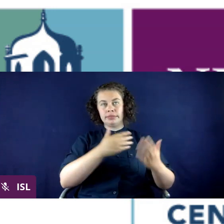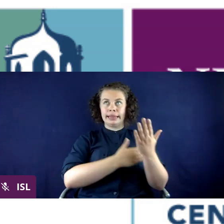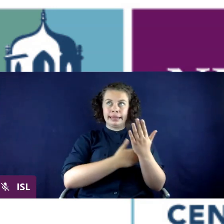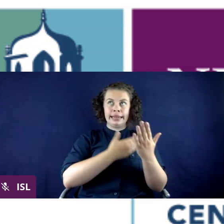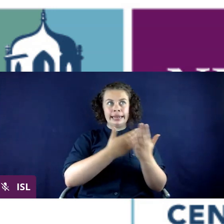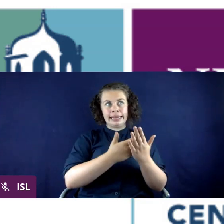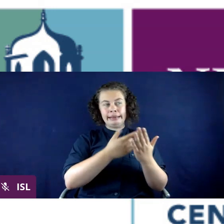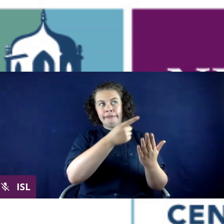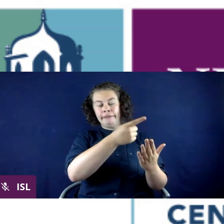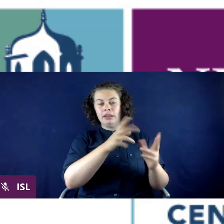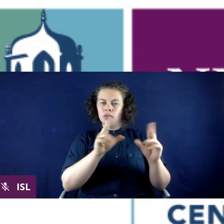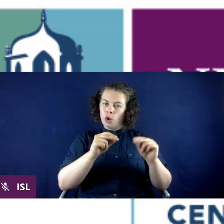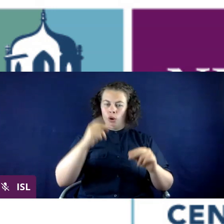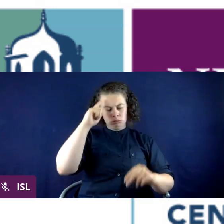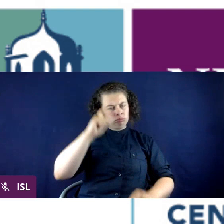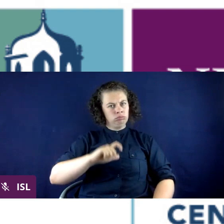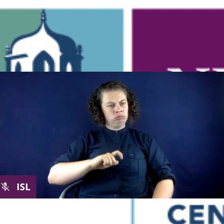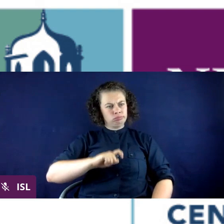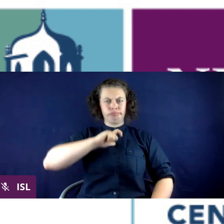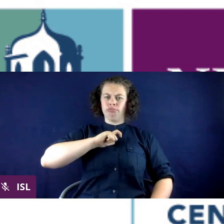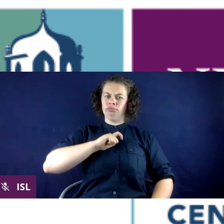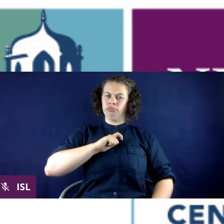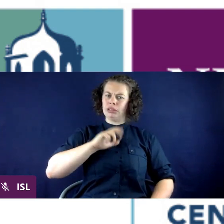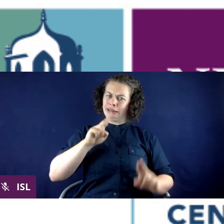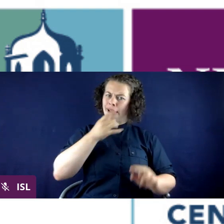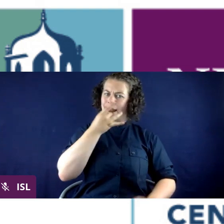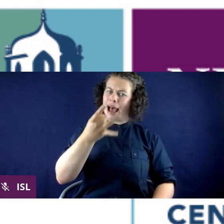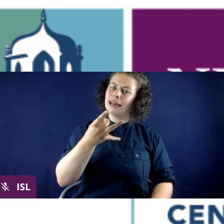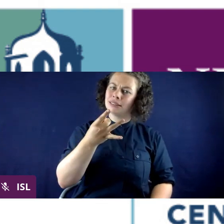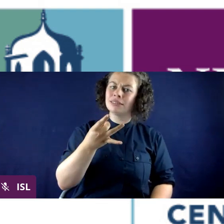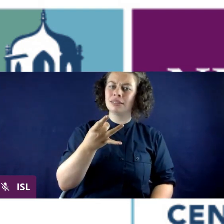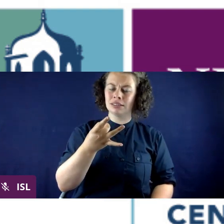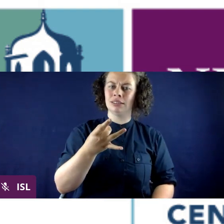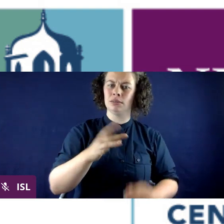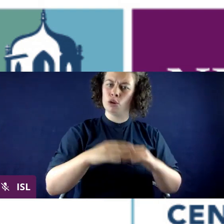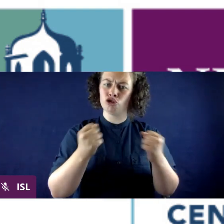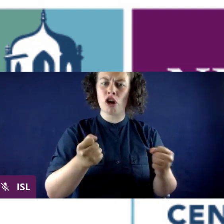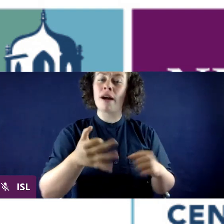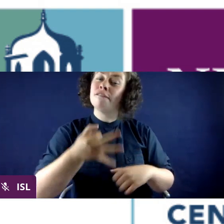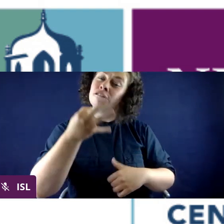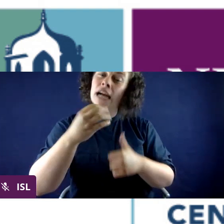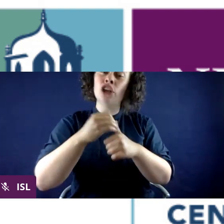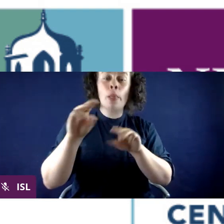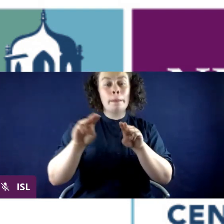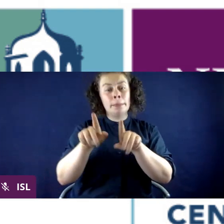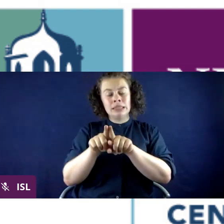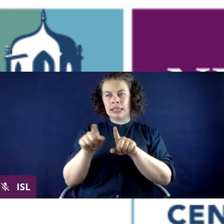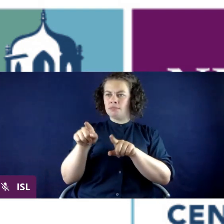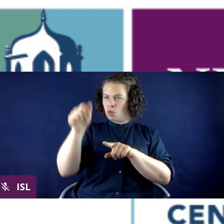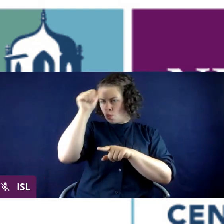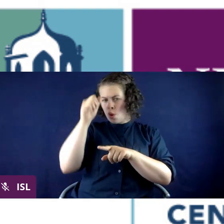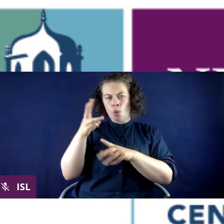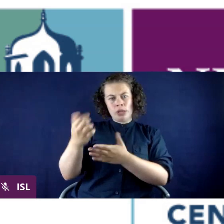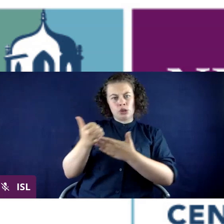that your accessibility needs are not something that you feel uncomfortable with, but something you are legally entitled to because you